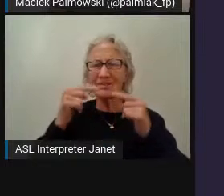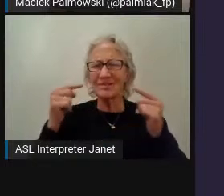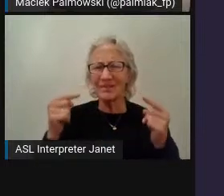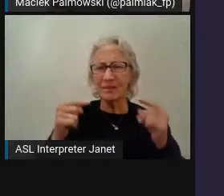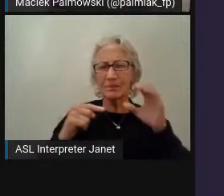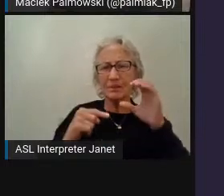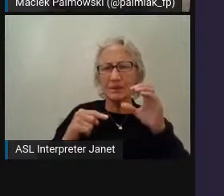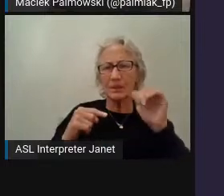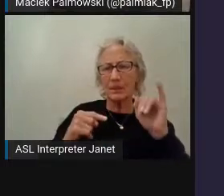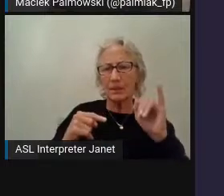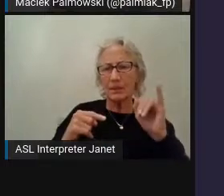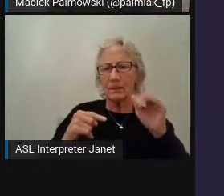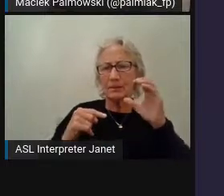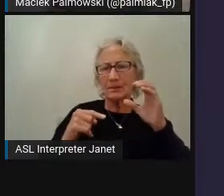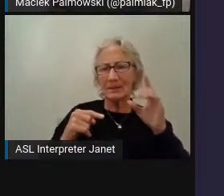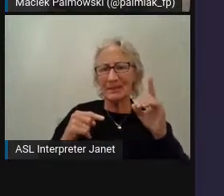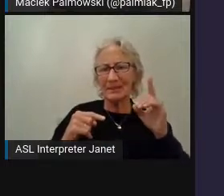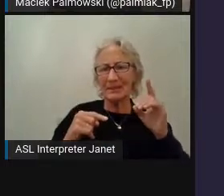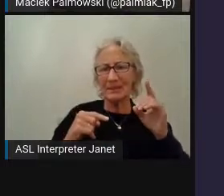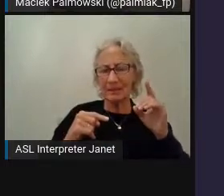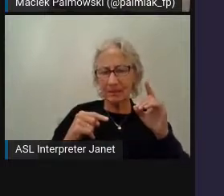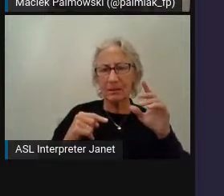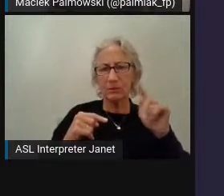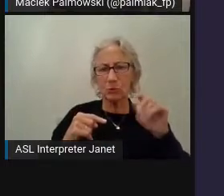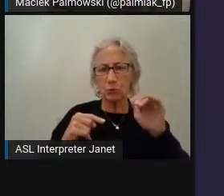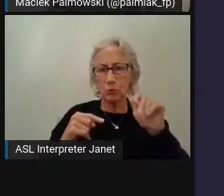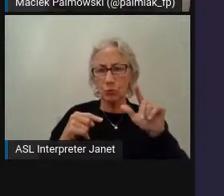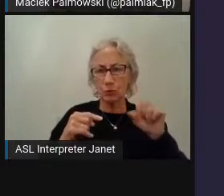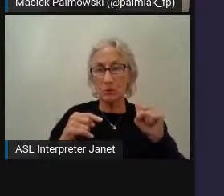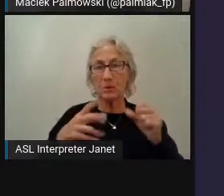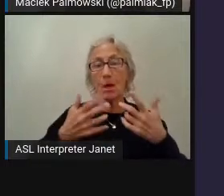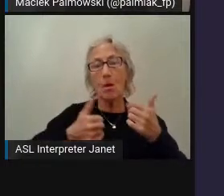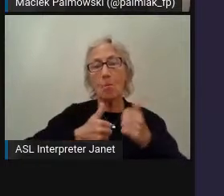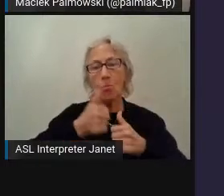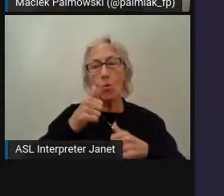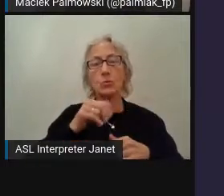So what is the difference between browser tools versus CI / CD.